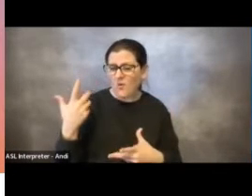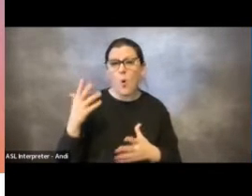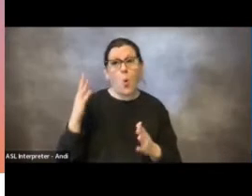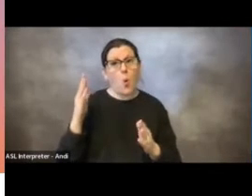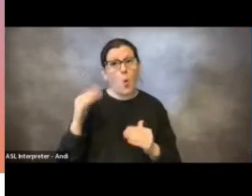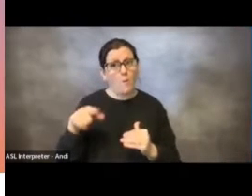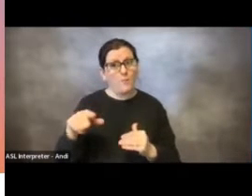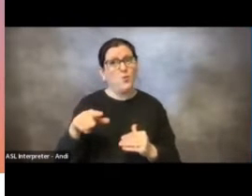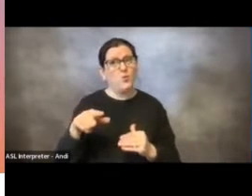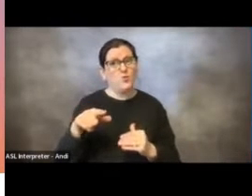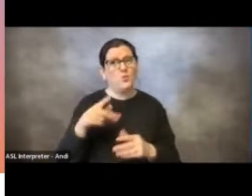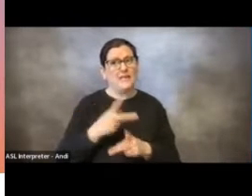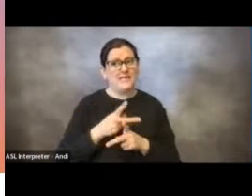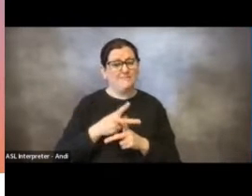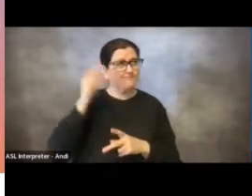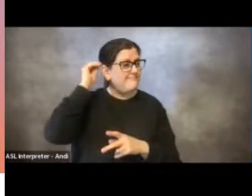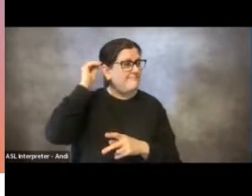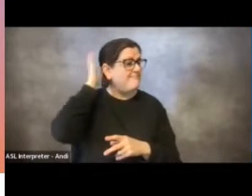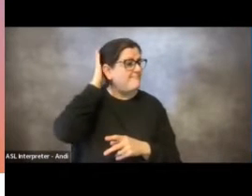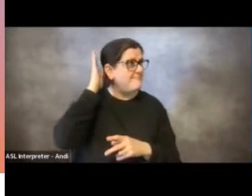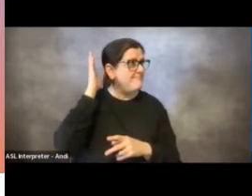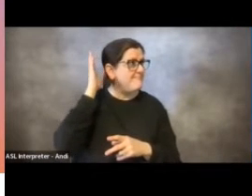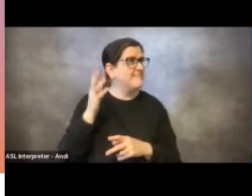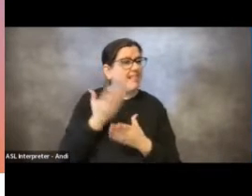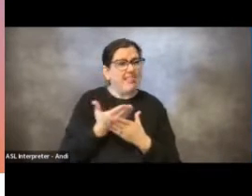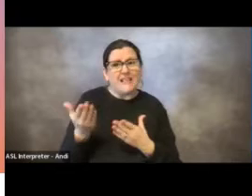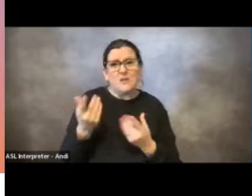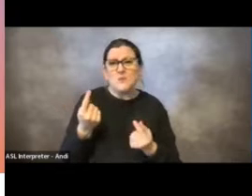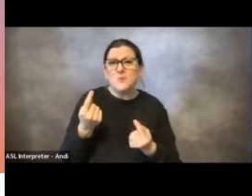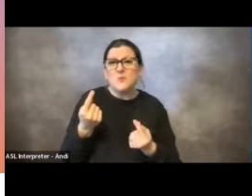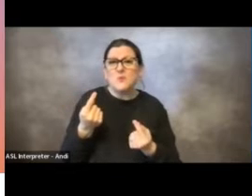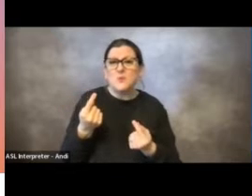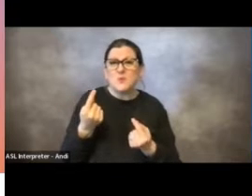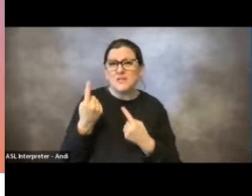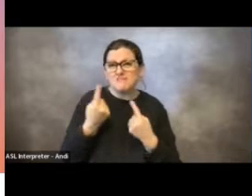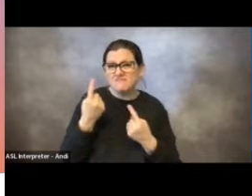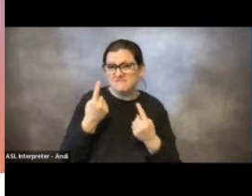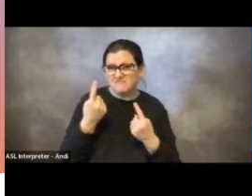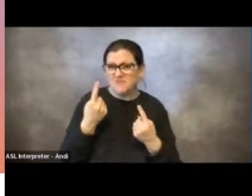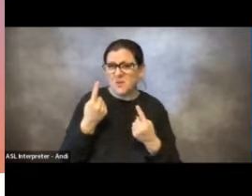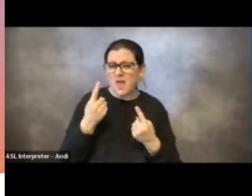one or two kind of key, tangible action steps that you can consider after this call after